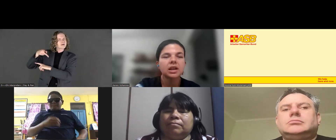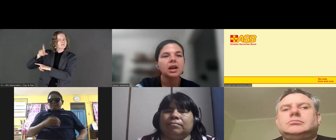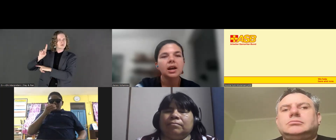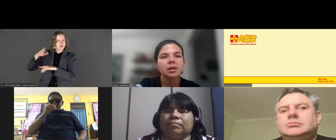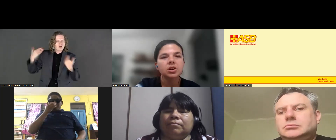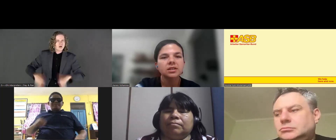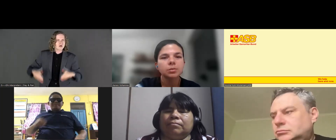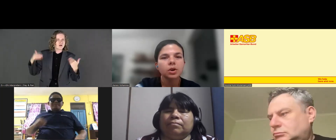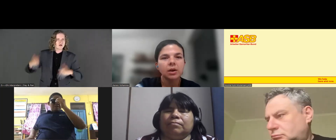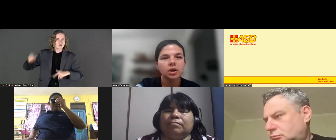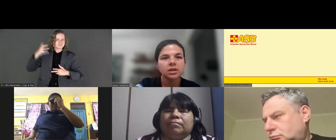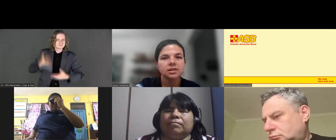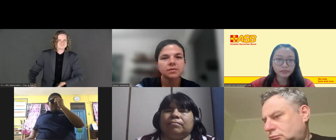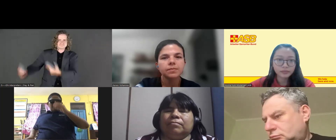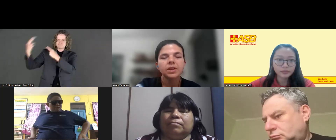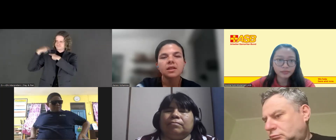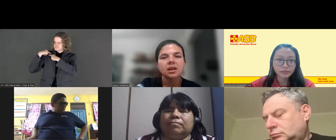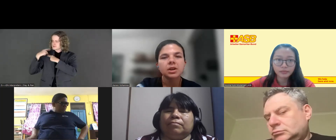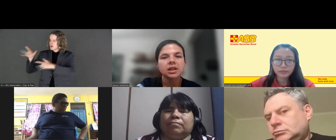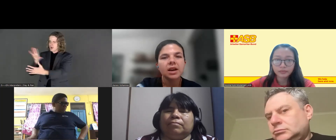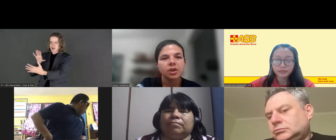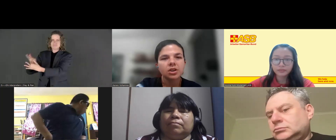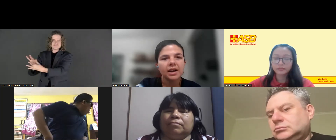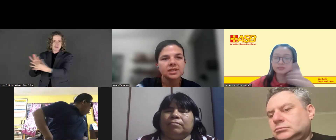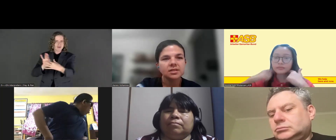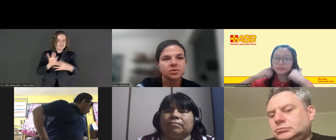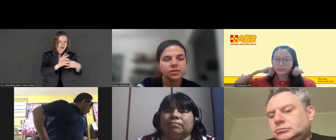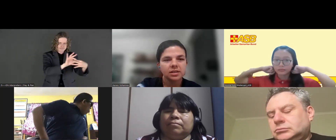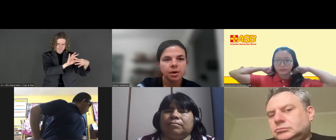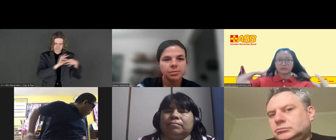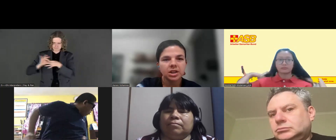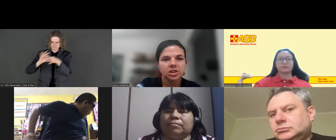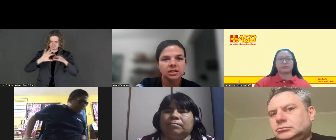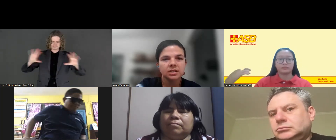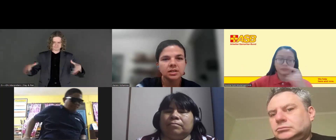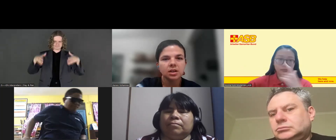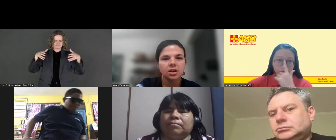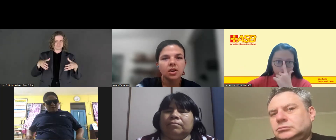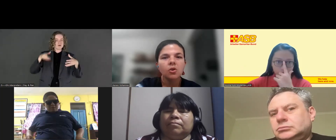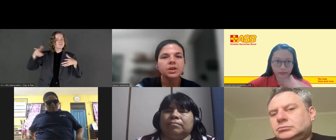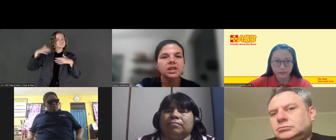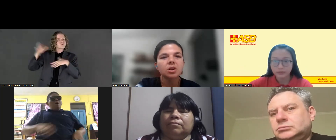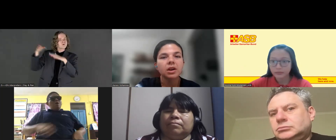and community support networks, they typically have greater access to affected populations. OPDs